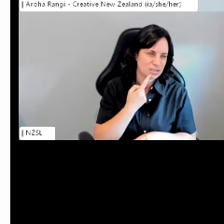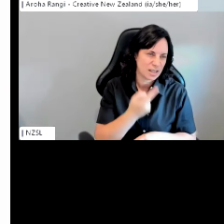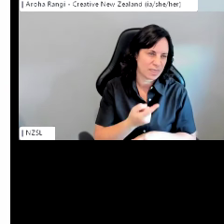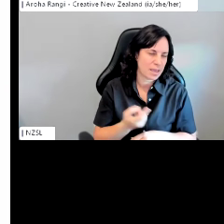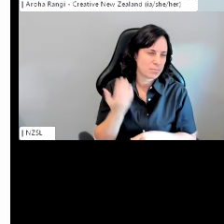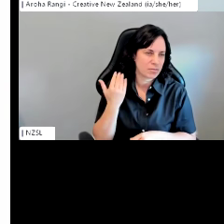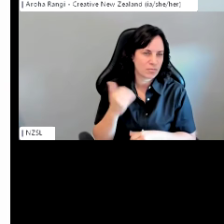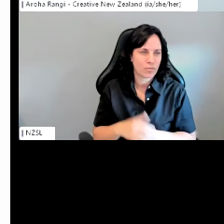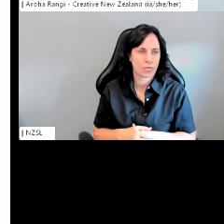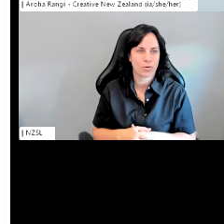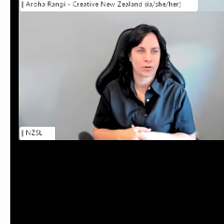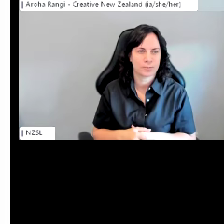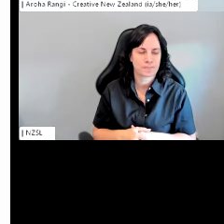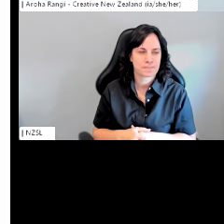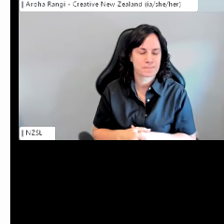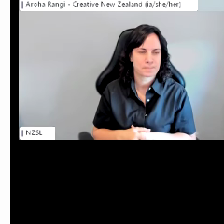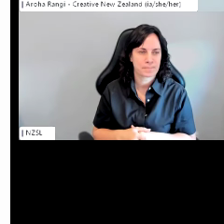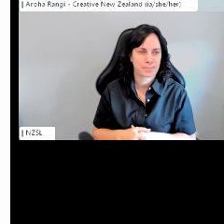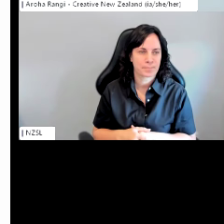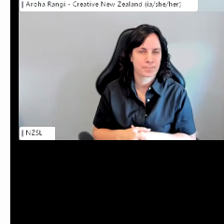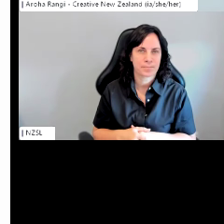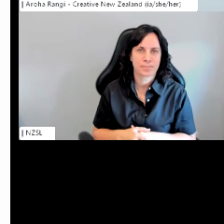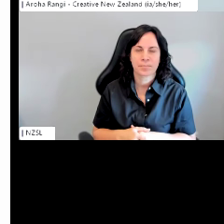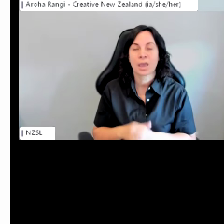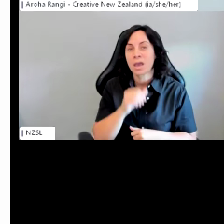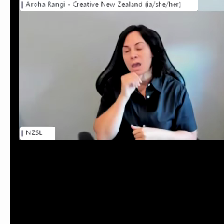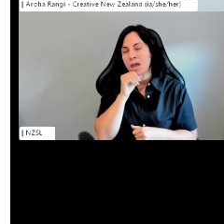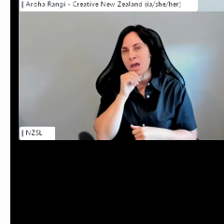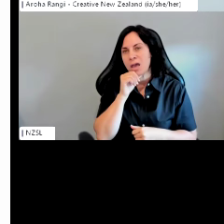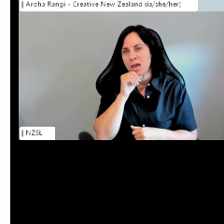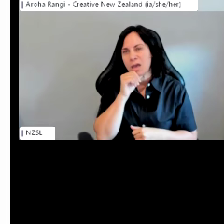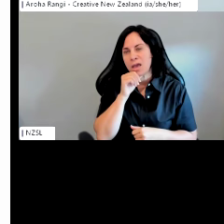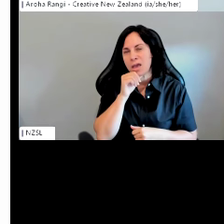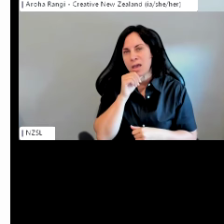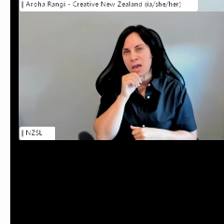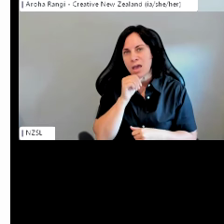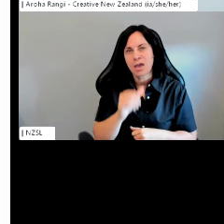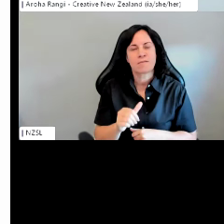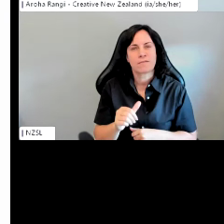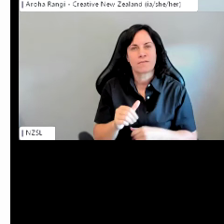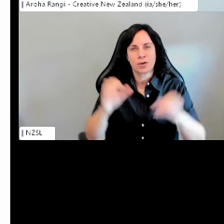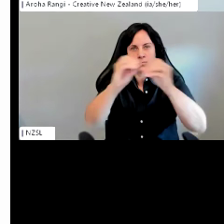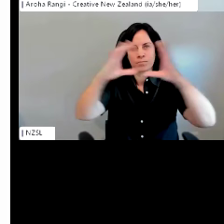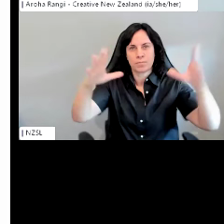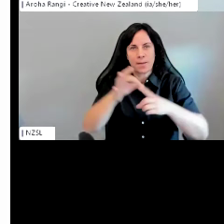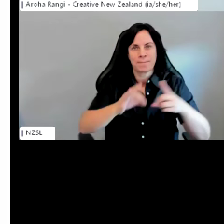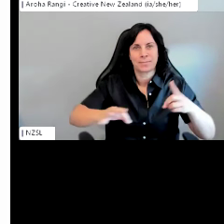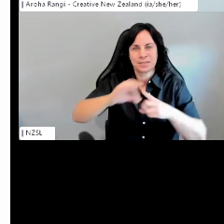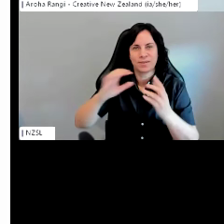uh I'll do it anyway though. Um if you look at uh uh Pacific audiences, 41% of them are in the